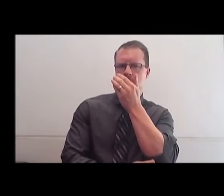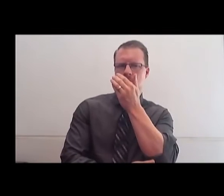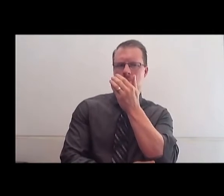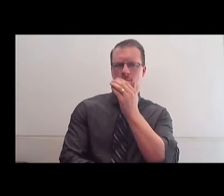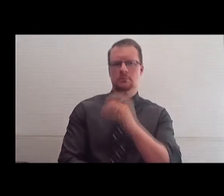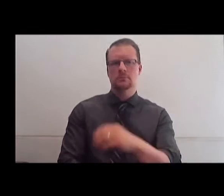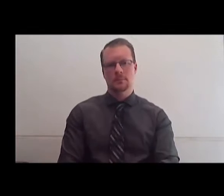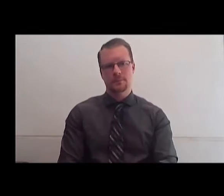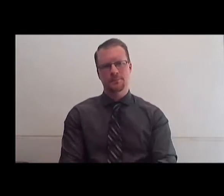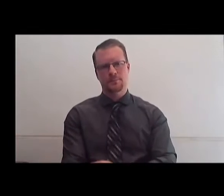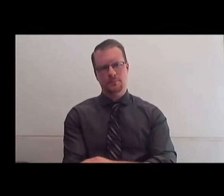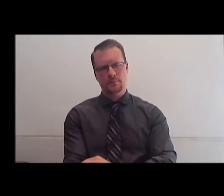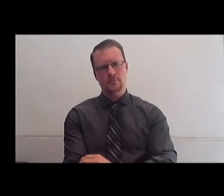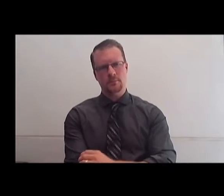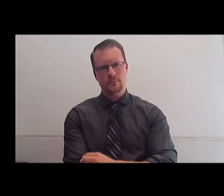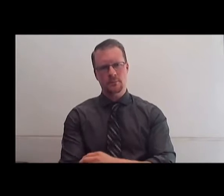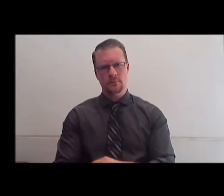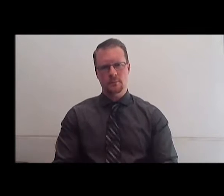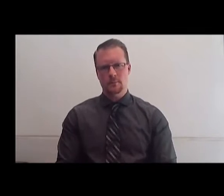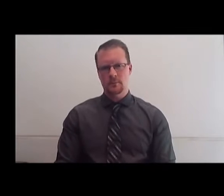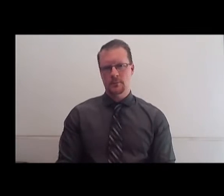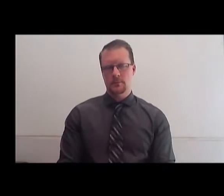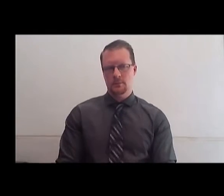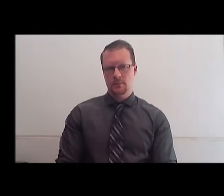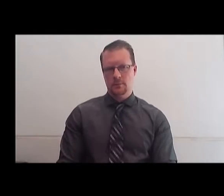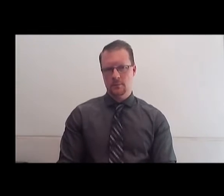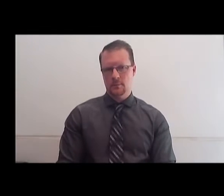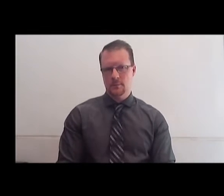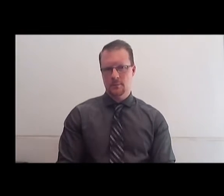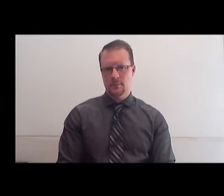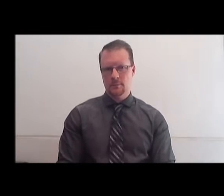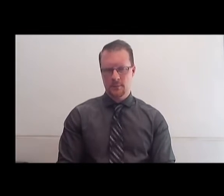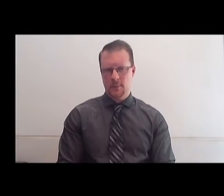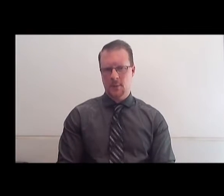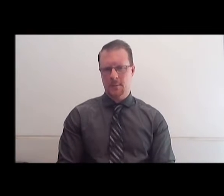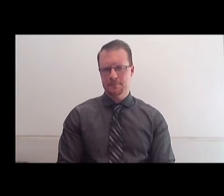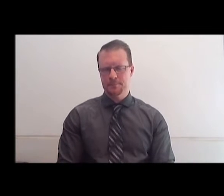excuse me, they had asked their program director to not cover his mouth while he was speaking.